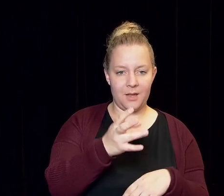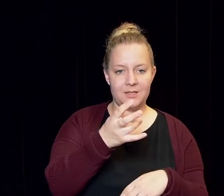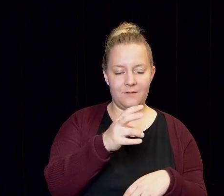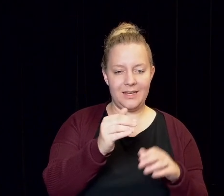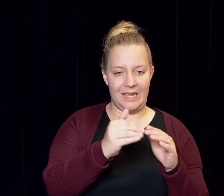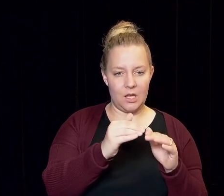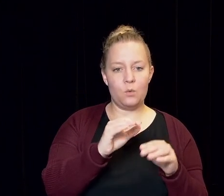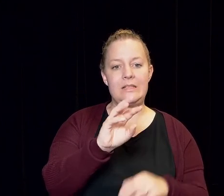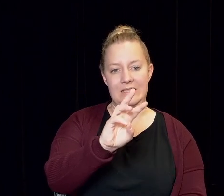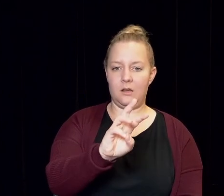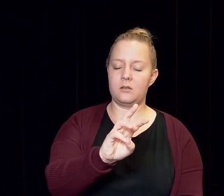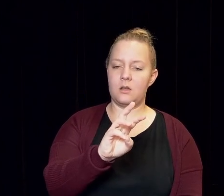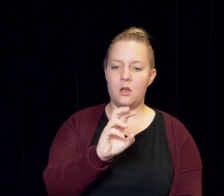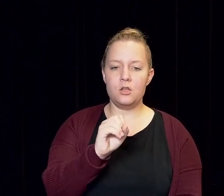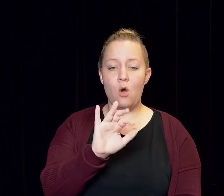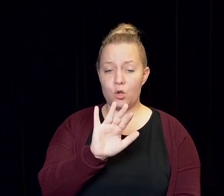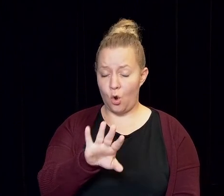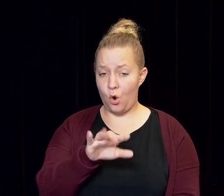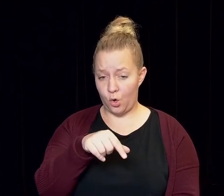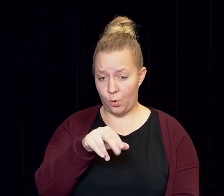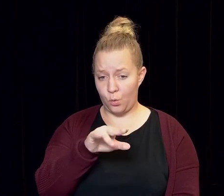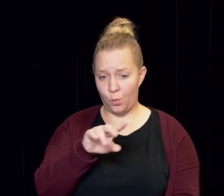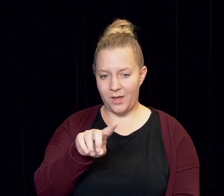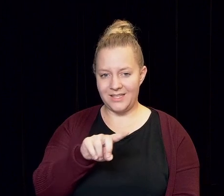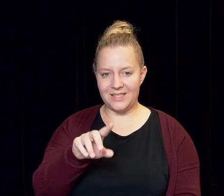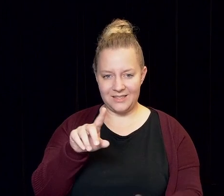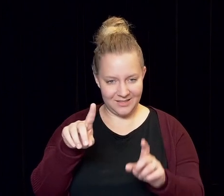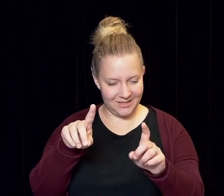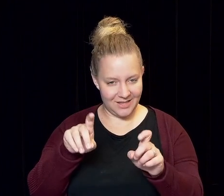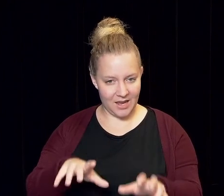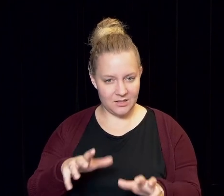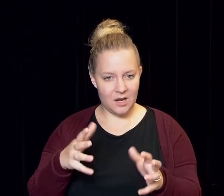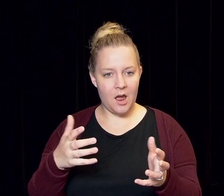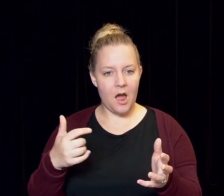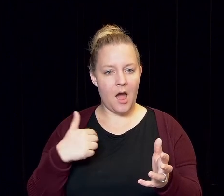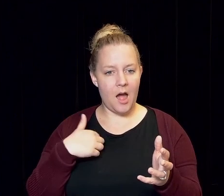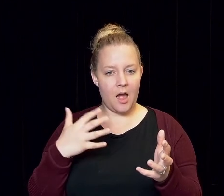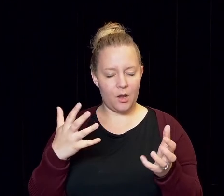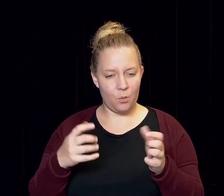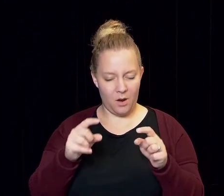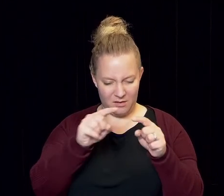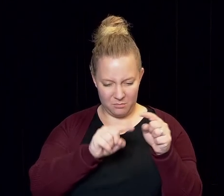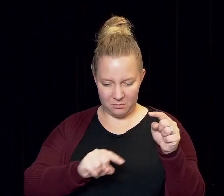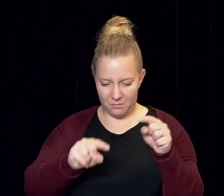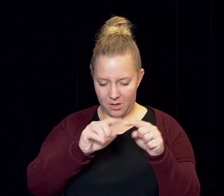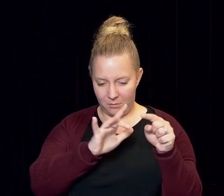6. So on your quiz, on your test, I am looking for these blanks and hoping that okay, to get from x to